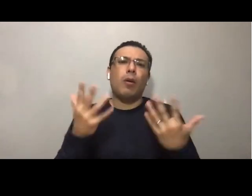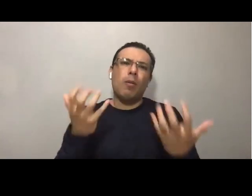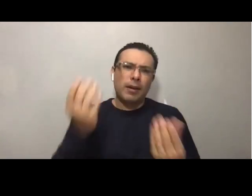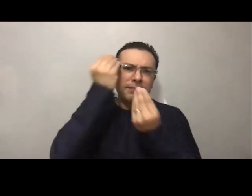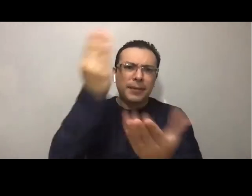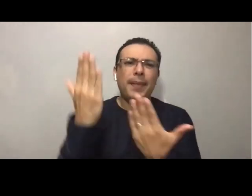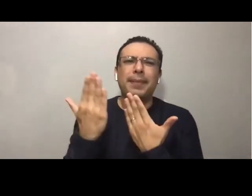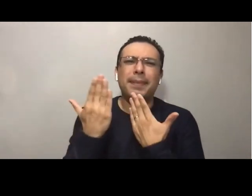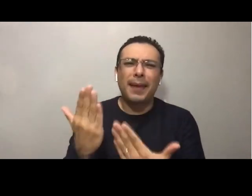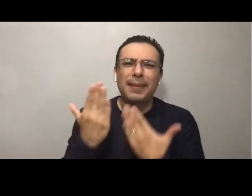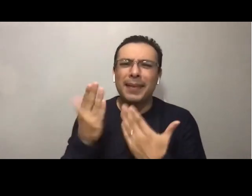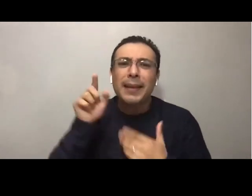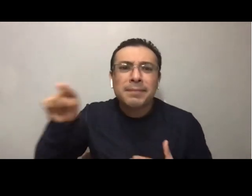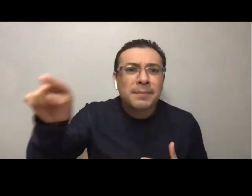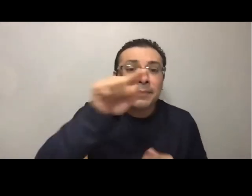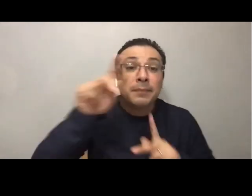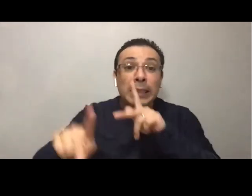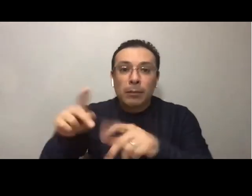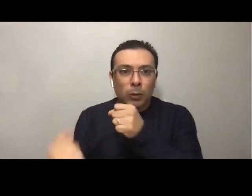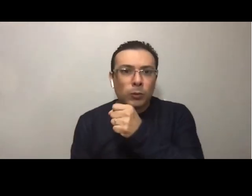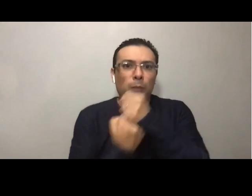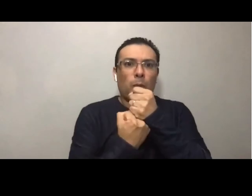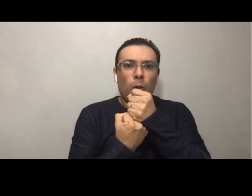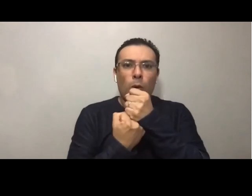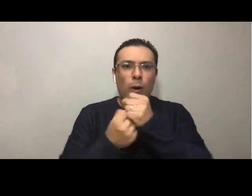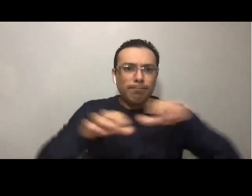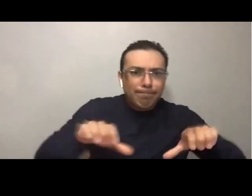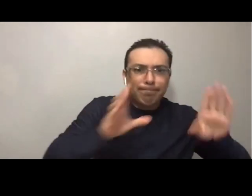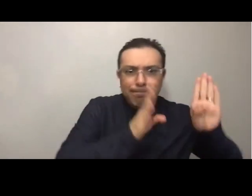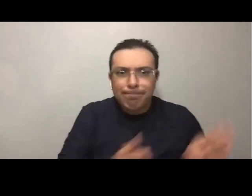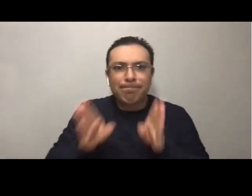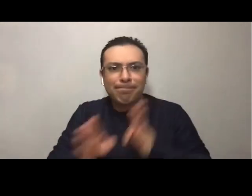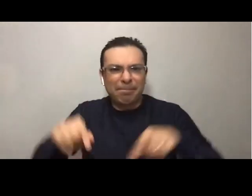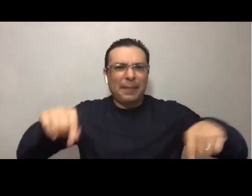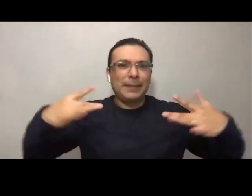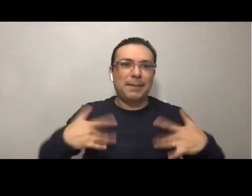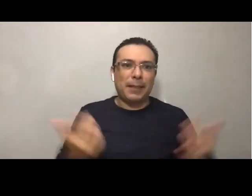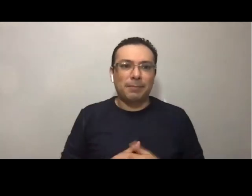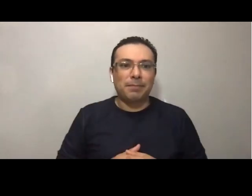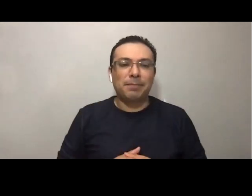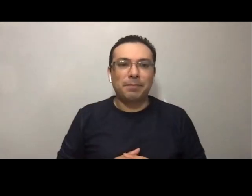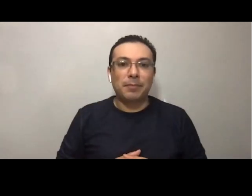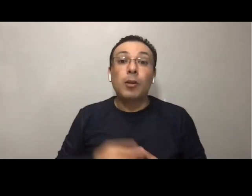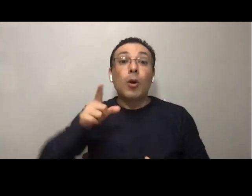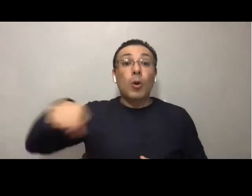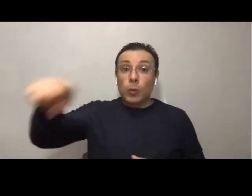and to also leave my peers in philanthropy with three action steps to consider post this event.